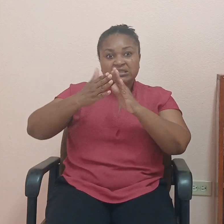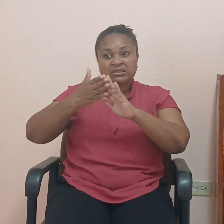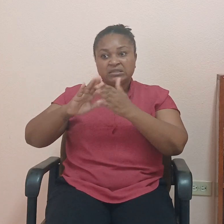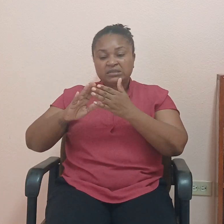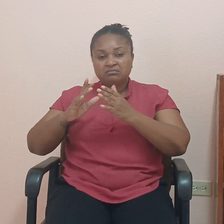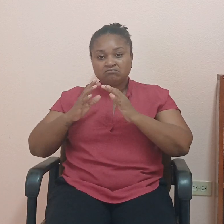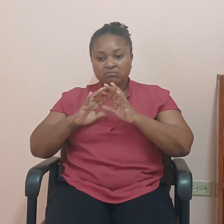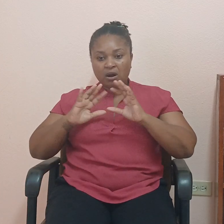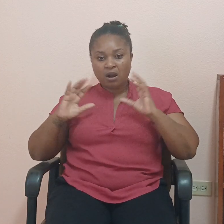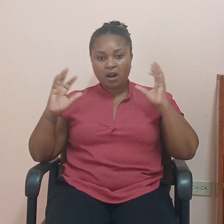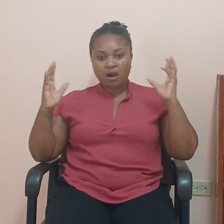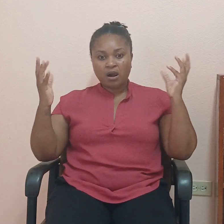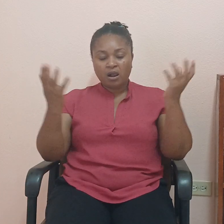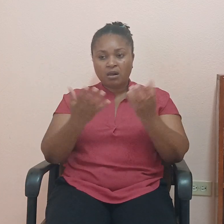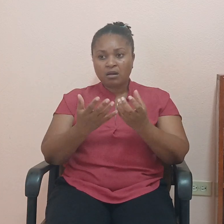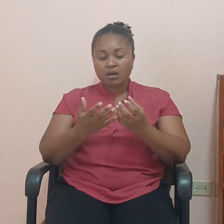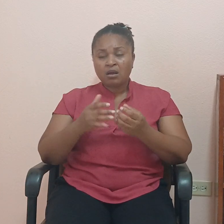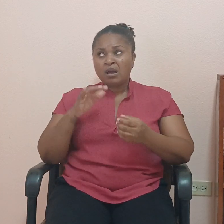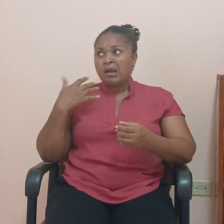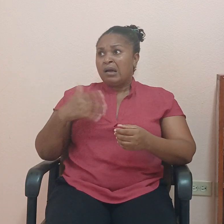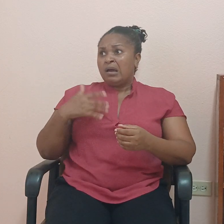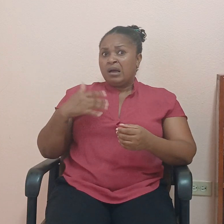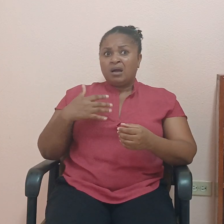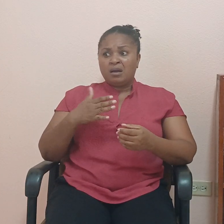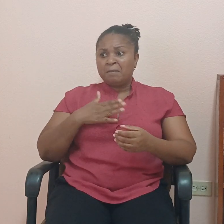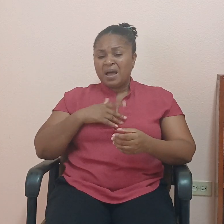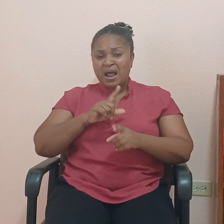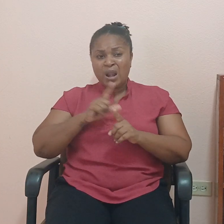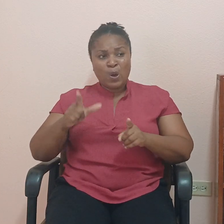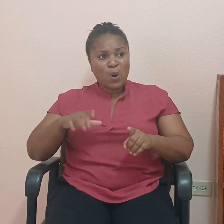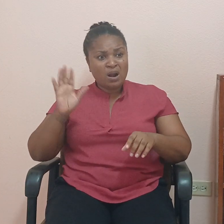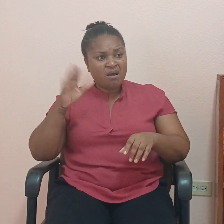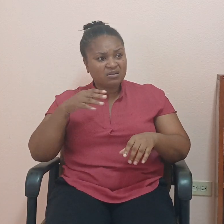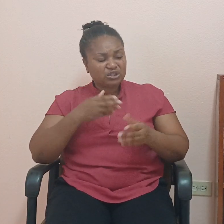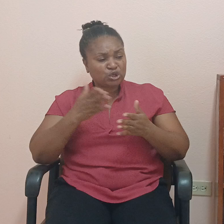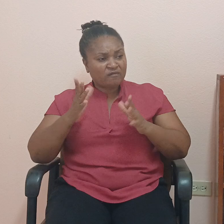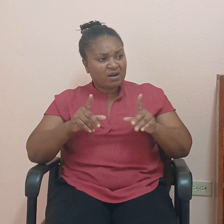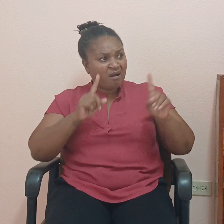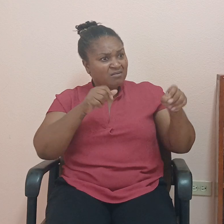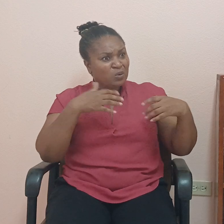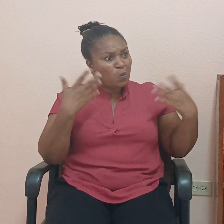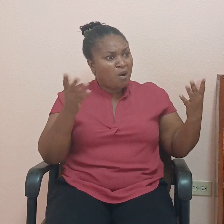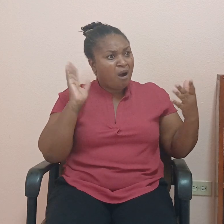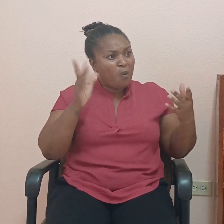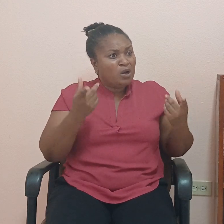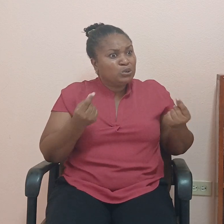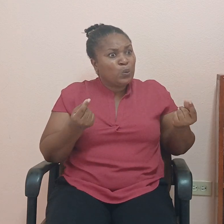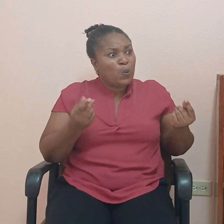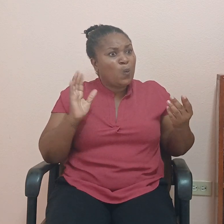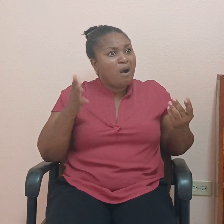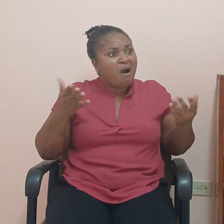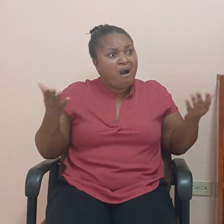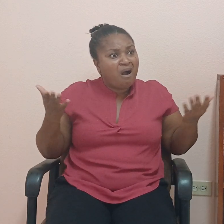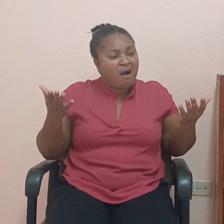“Oh no, my lord! What shall we do?” the servant asked.